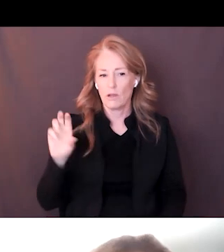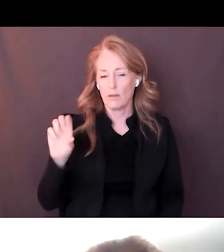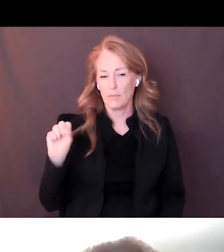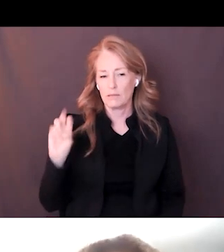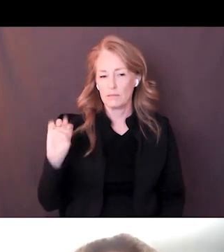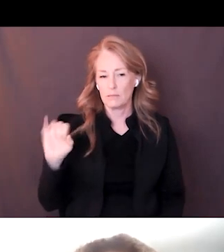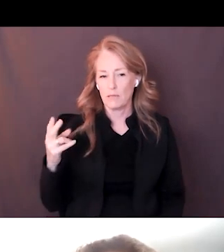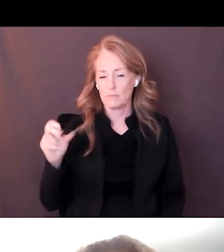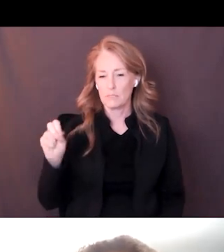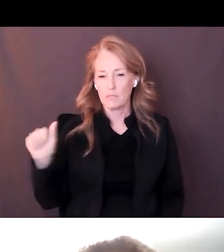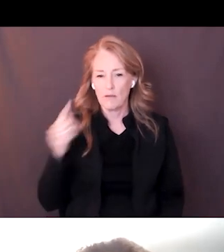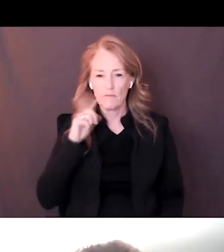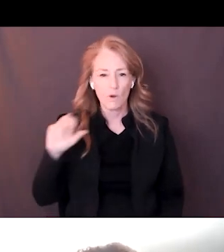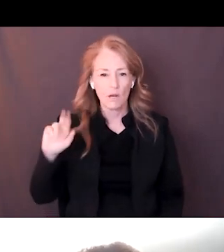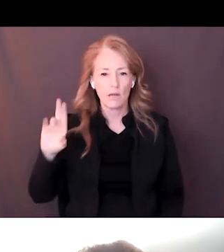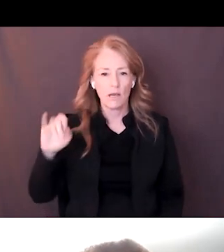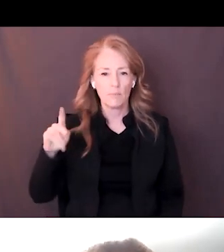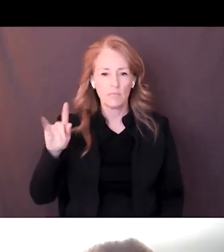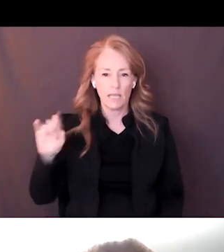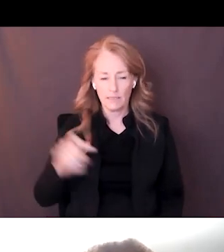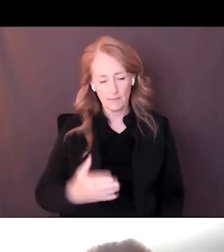UPDATE. THANK YOU, LAURA. MUCH APPRECIATED.